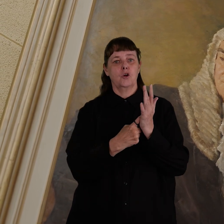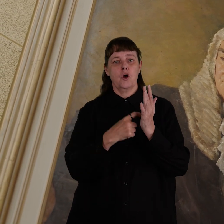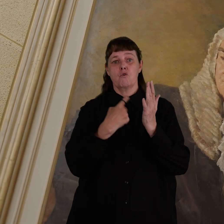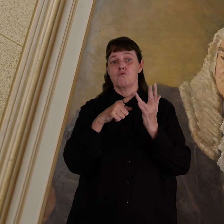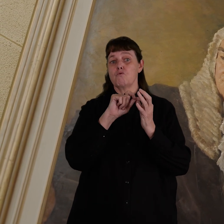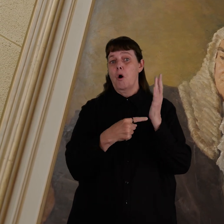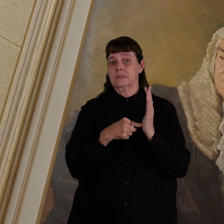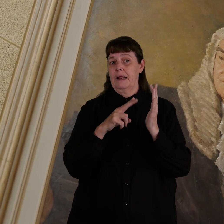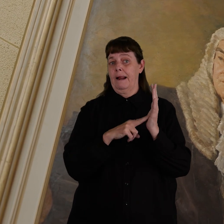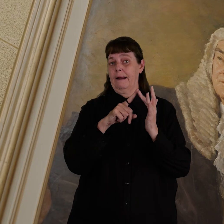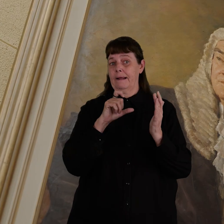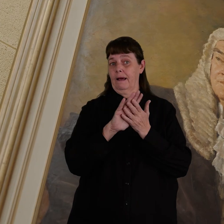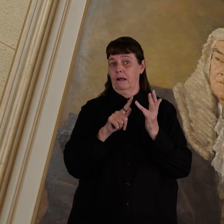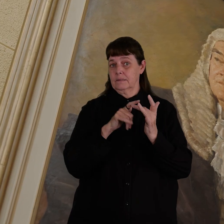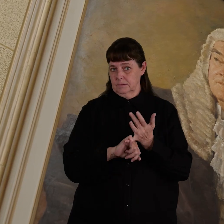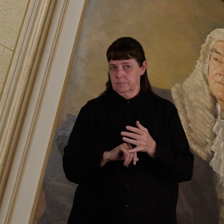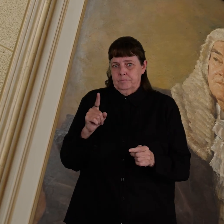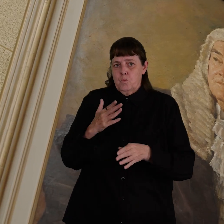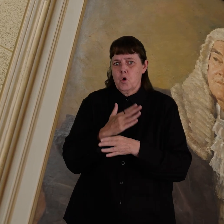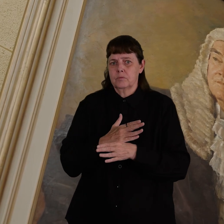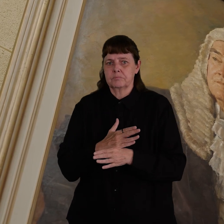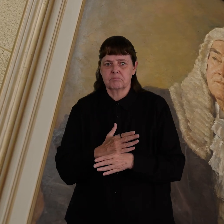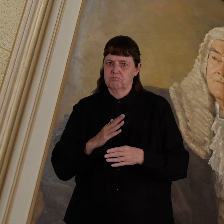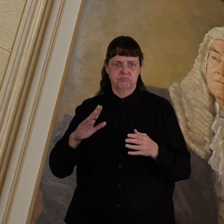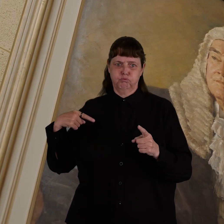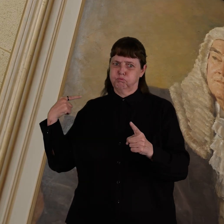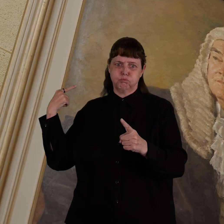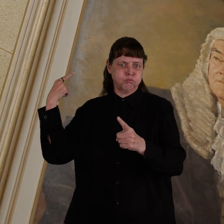speaker for an incredibly long time here at our Parliament of South Australia. We